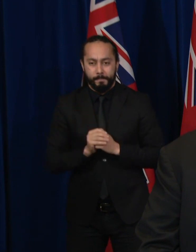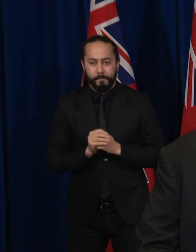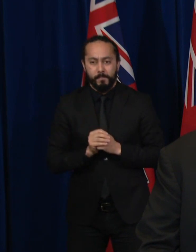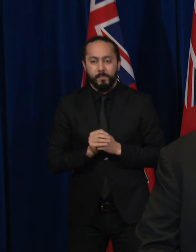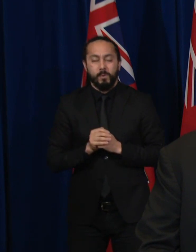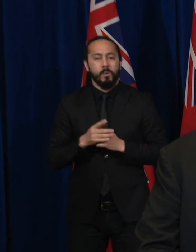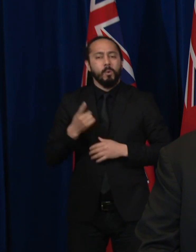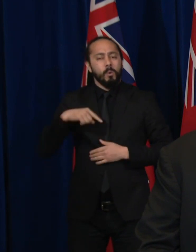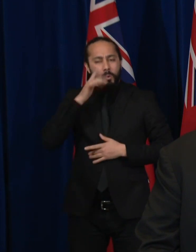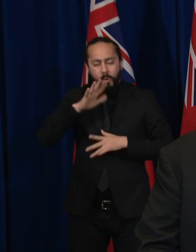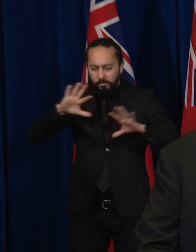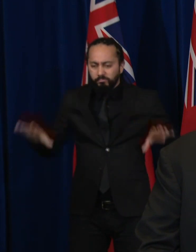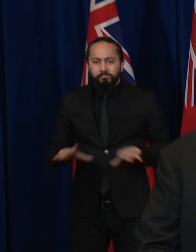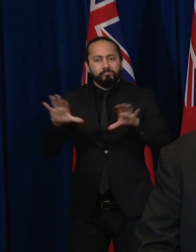with certainty during these difficult